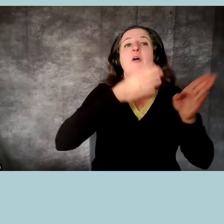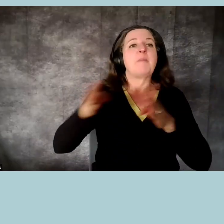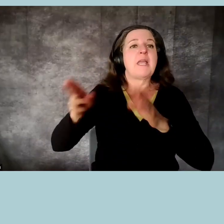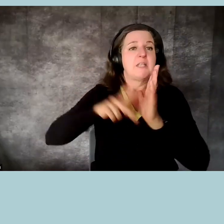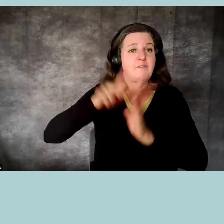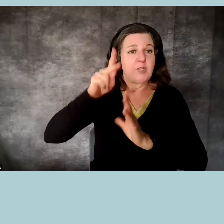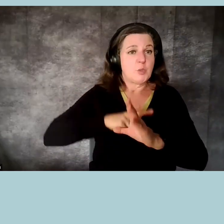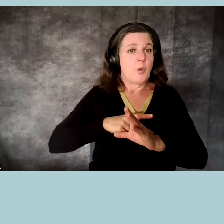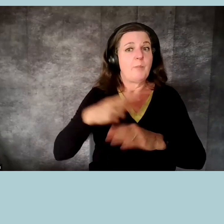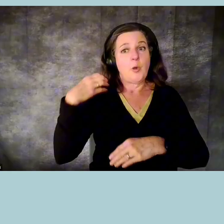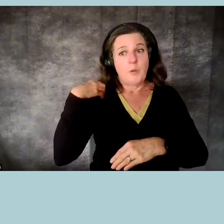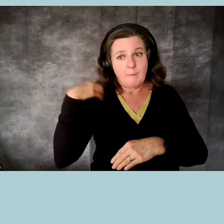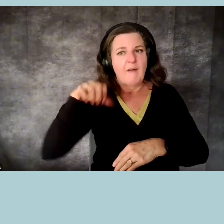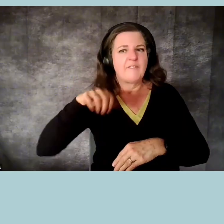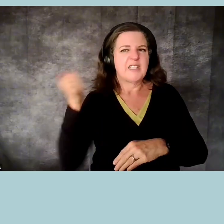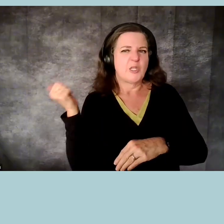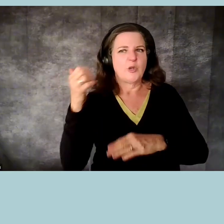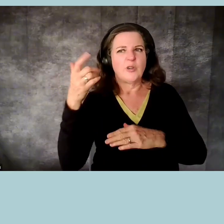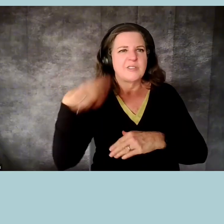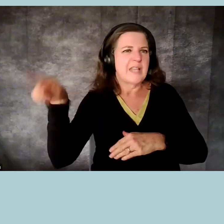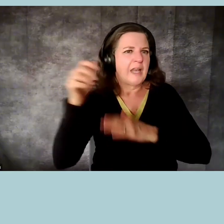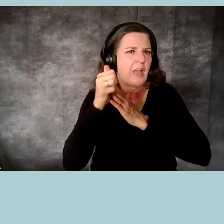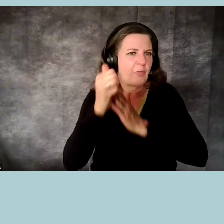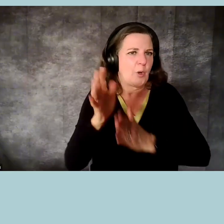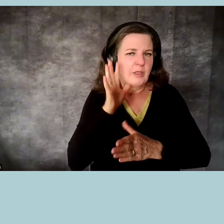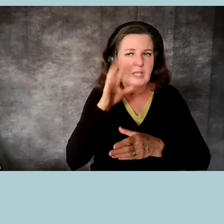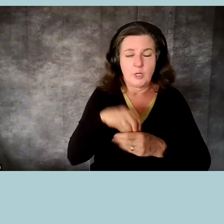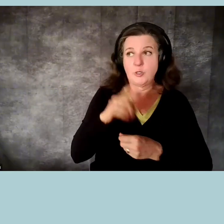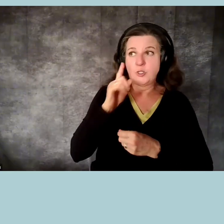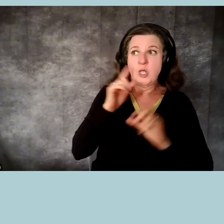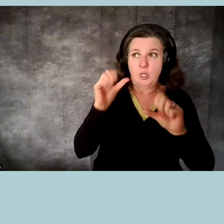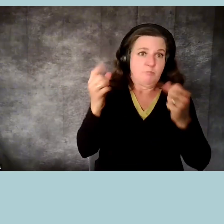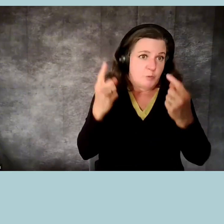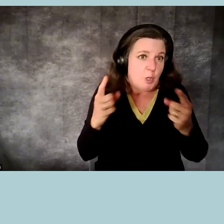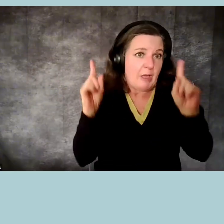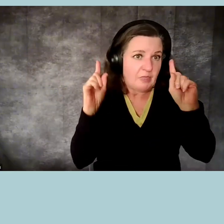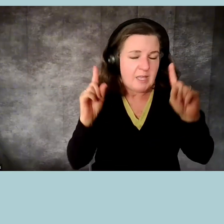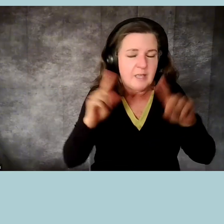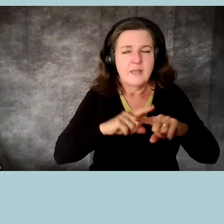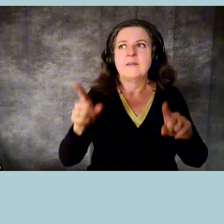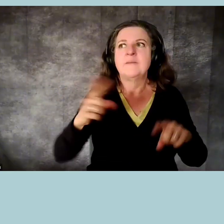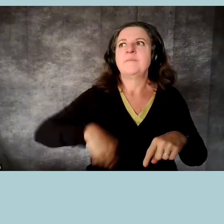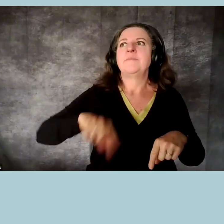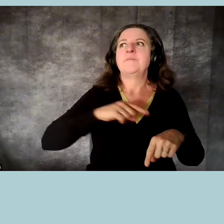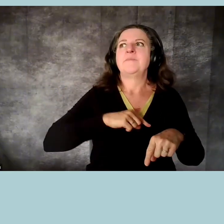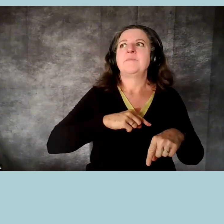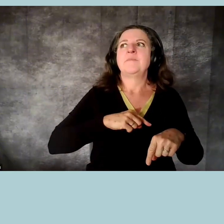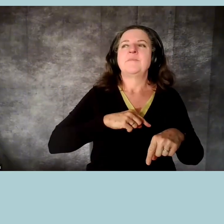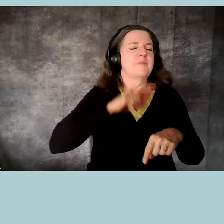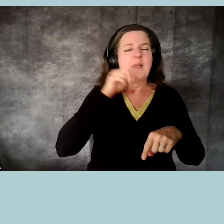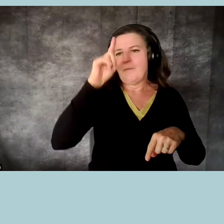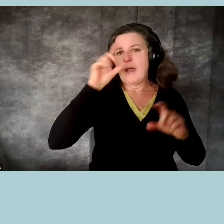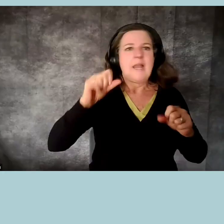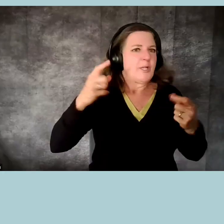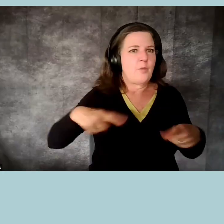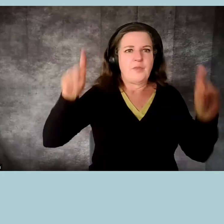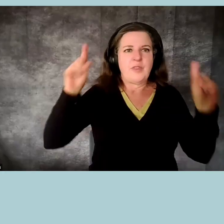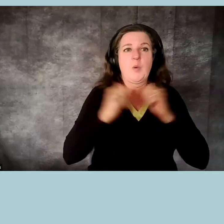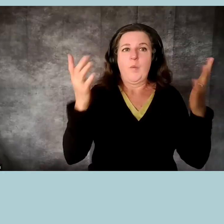So I think we can get there, but we really, I don't think we can get there without you all. I honestly,